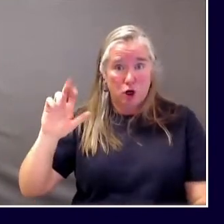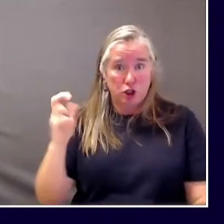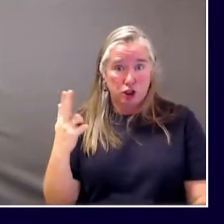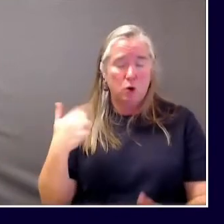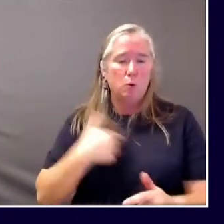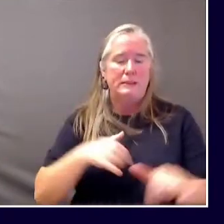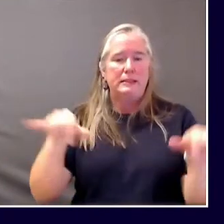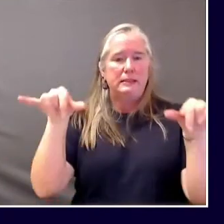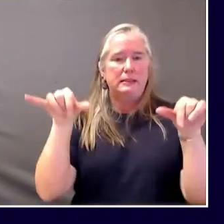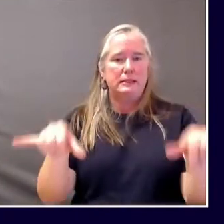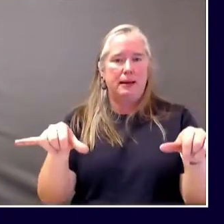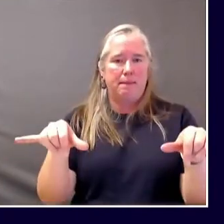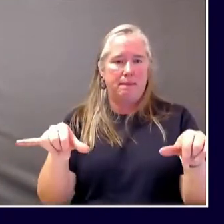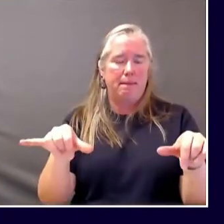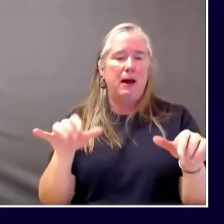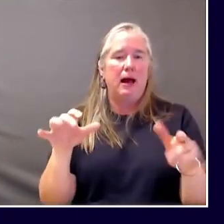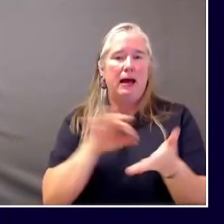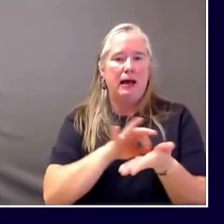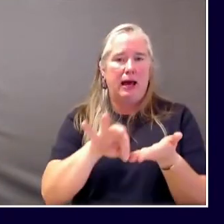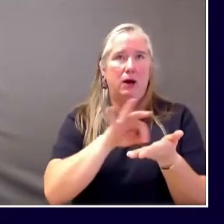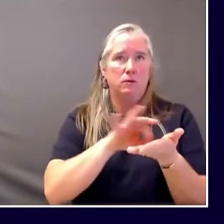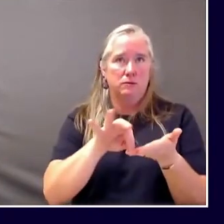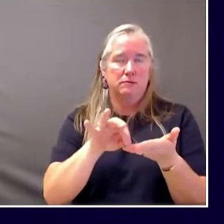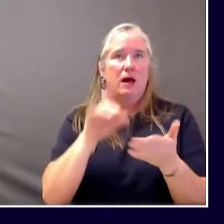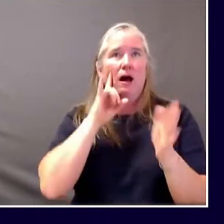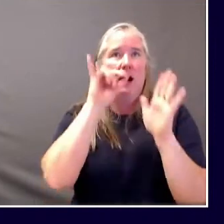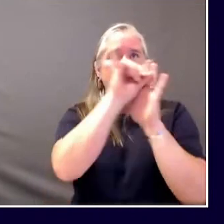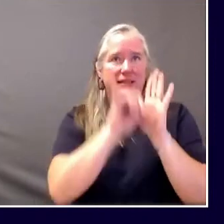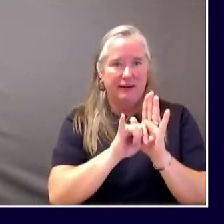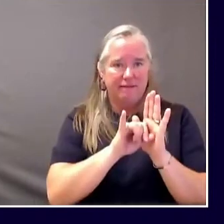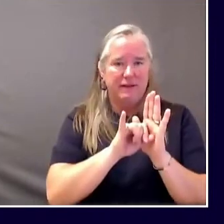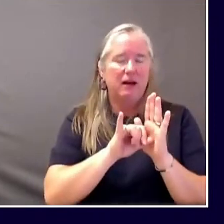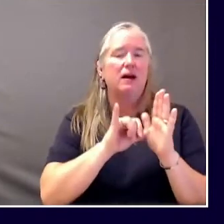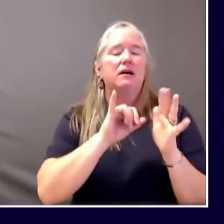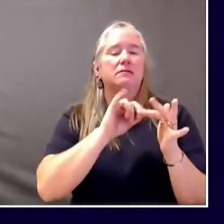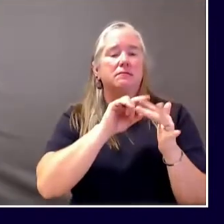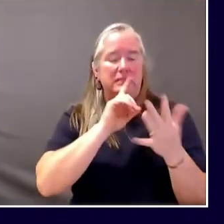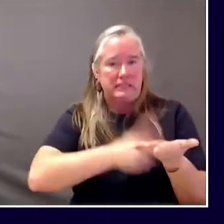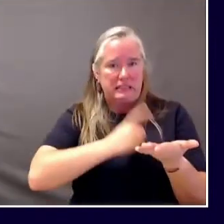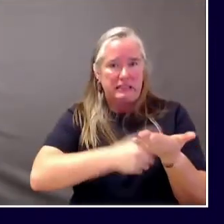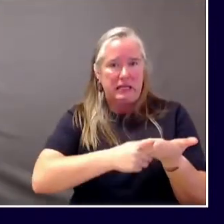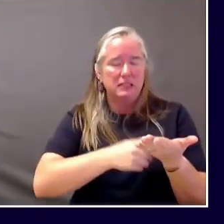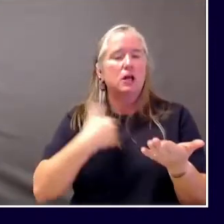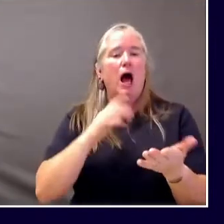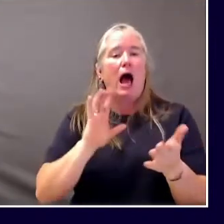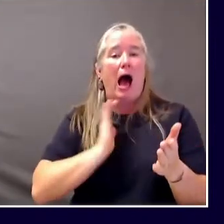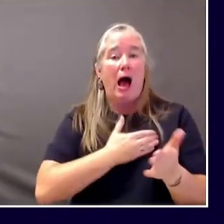that we report catalog analyze